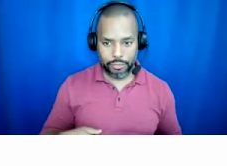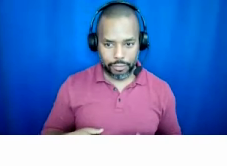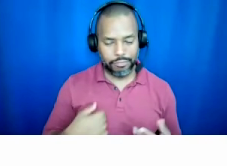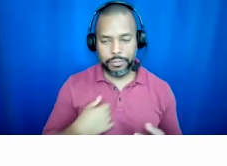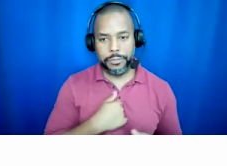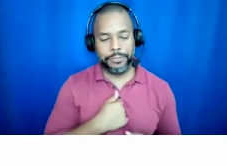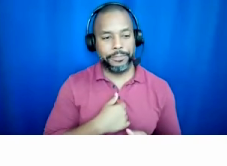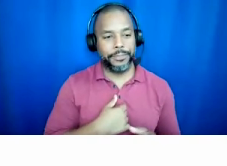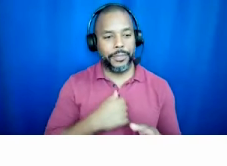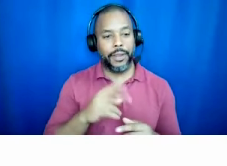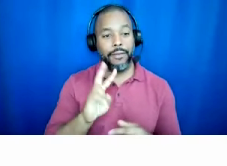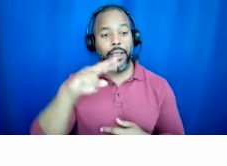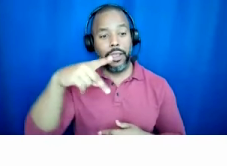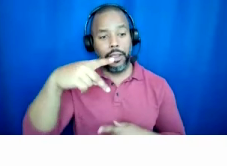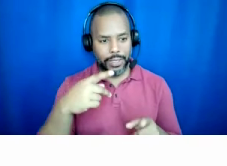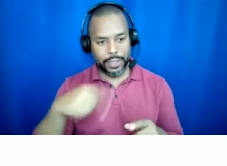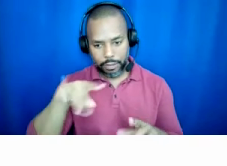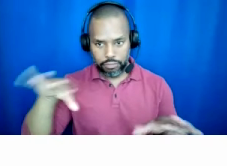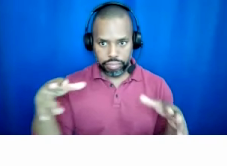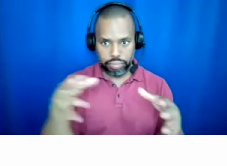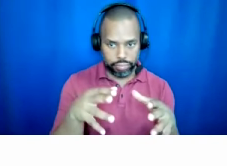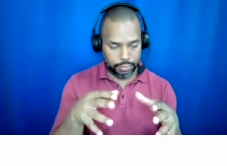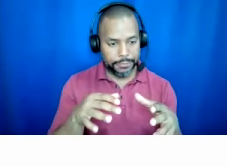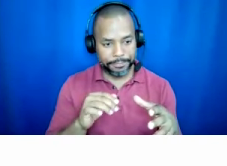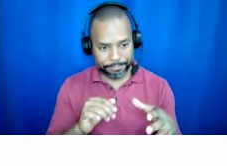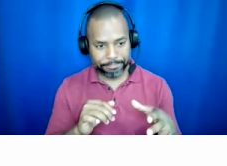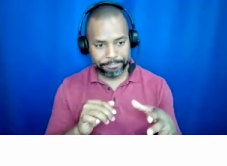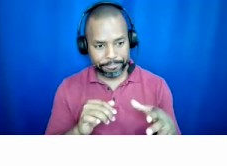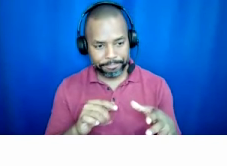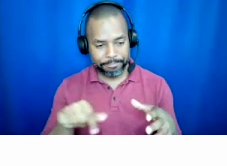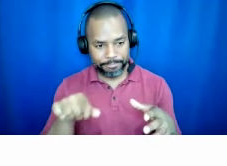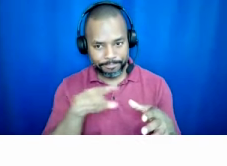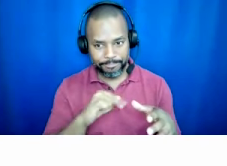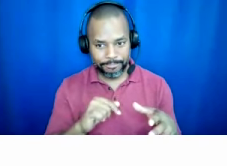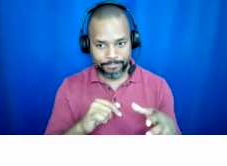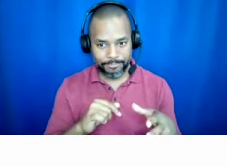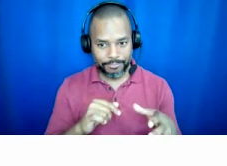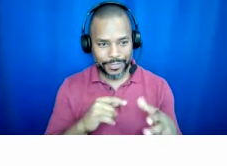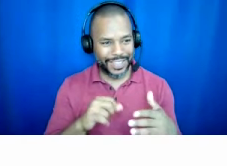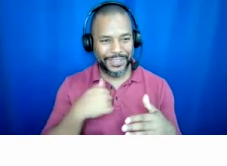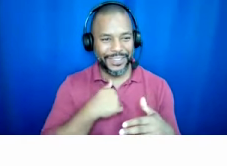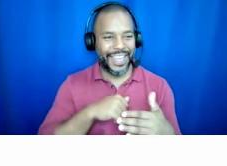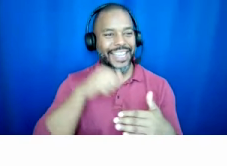the vice presidents are kind of coming together. Sorry. Let me I skipped August because that's an important one.